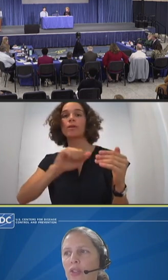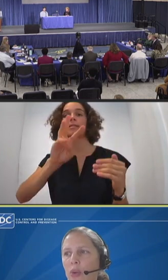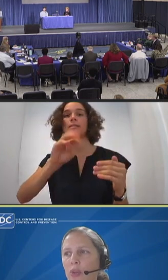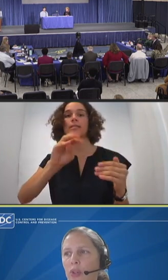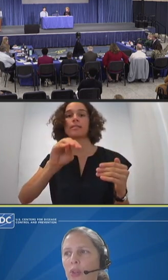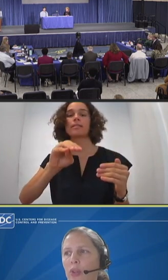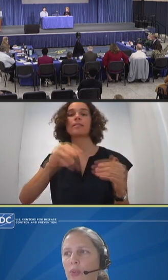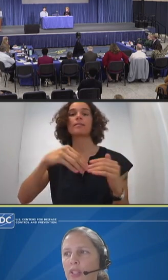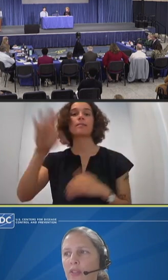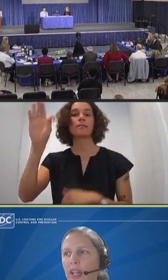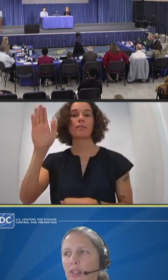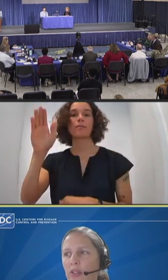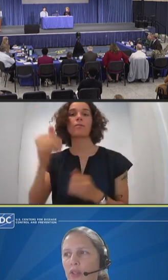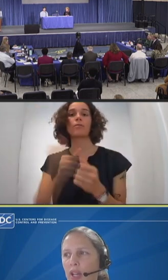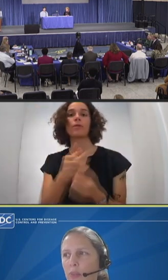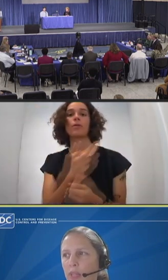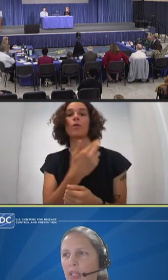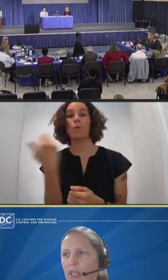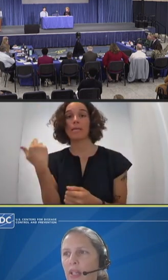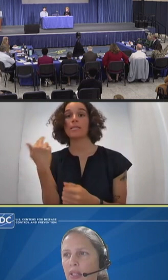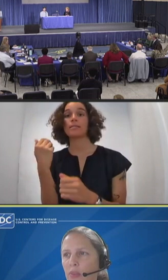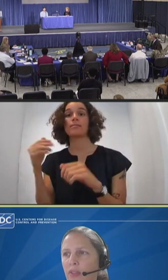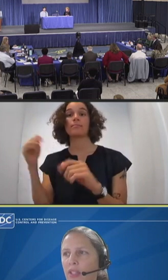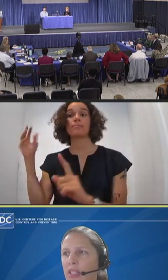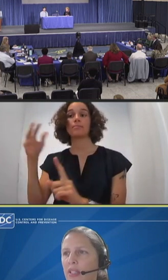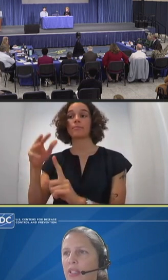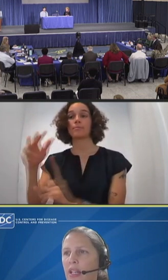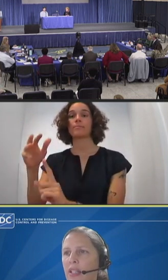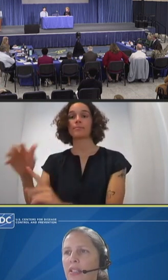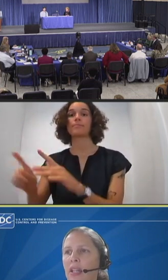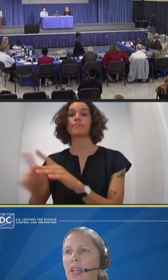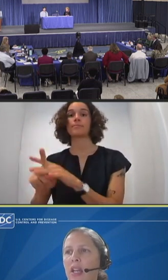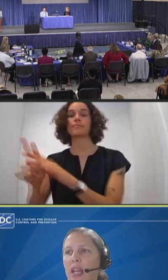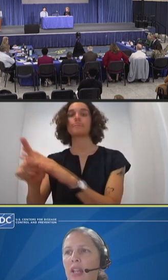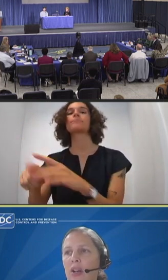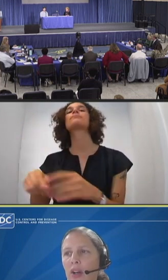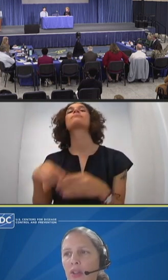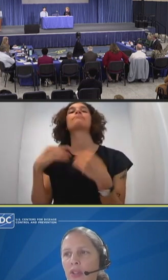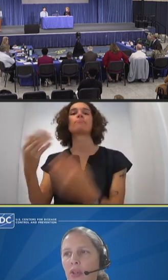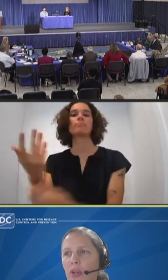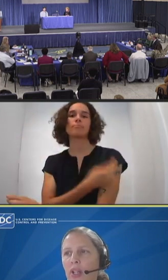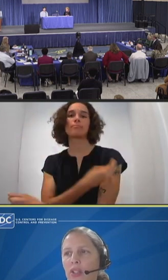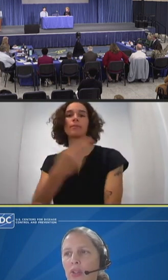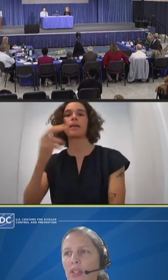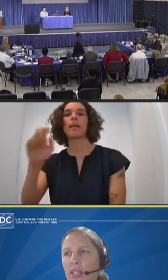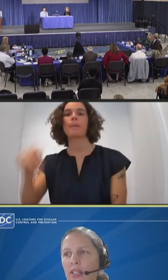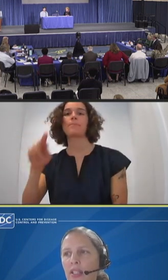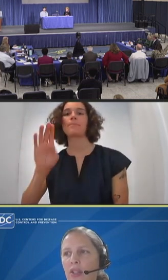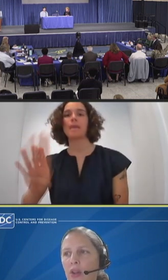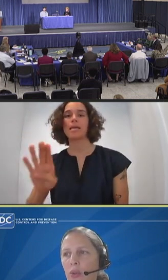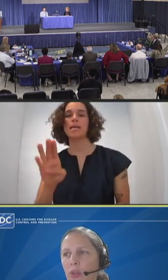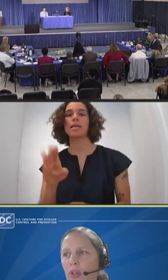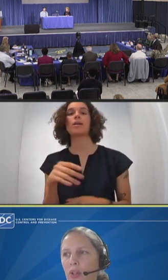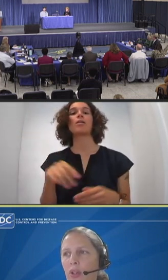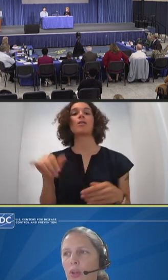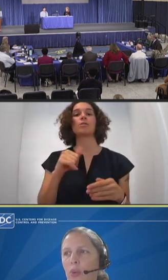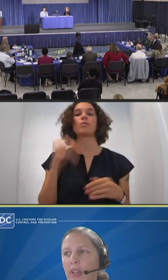older with risk factors for hep B, as previously discussed. And also, adults 60 and older without